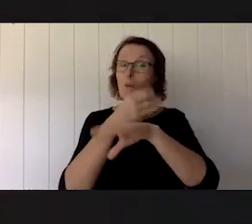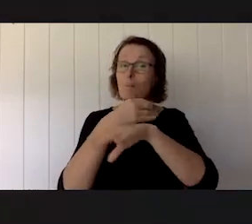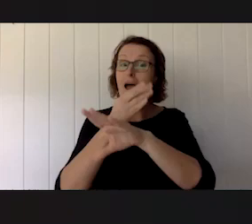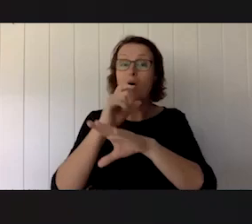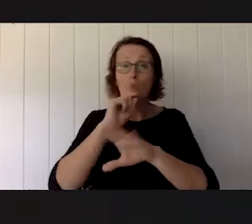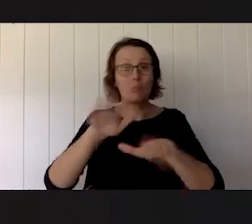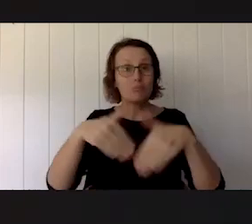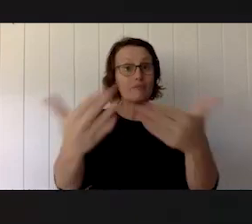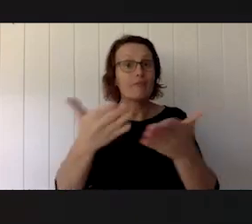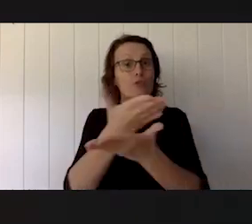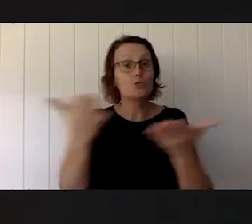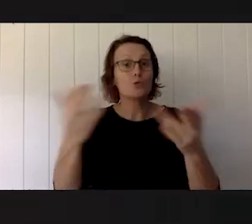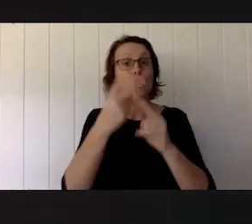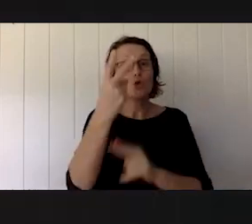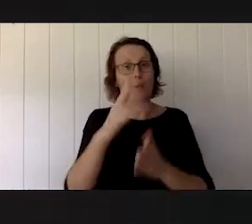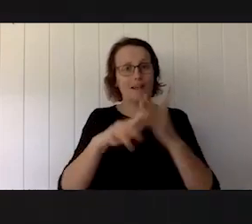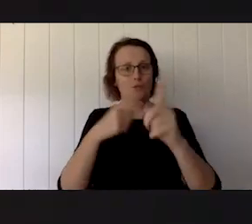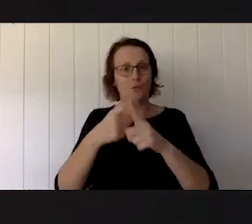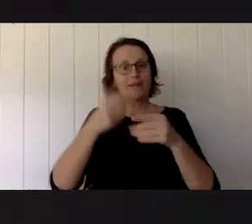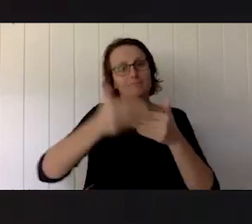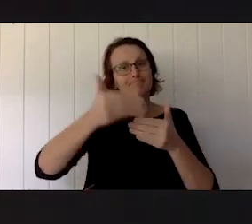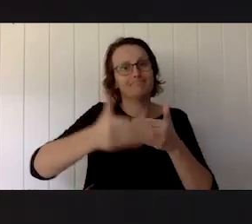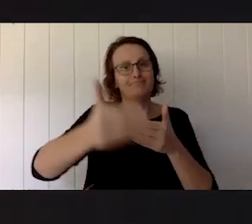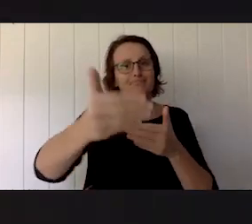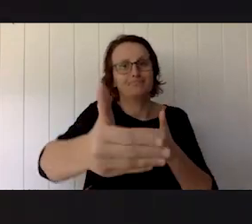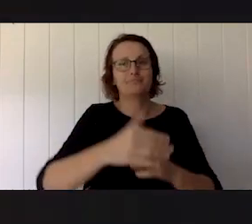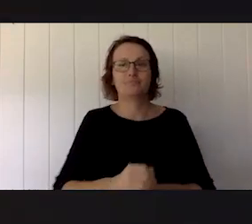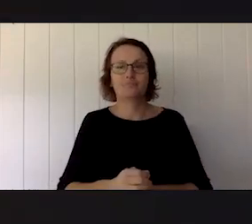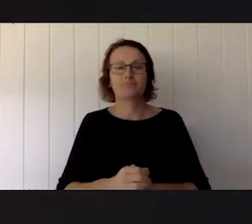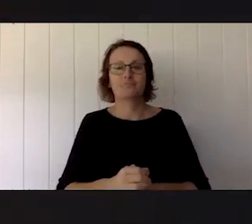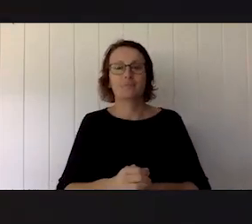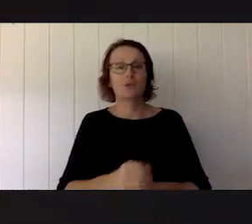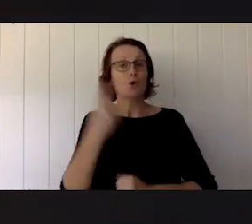bite-sized and will be delivered twice weekly throughout the coming months. The sessions will be led by some amazing speakers and will